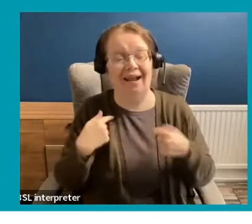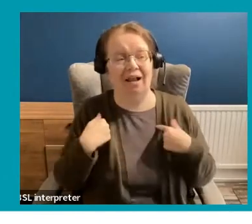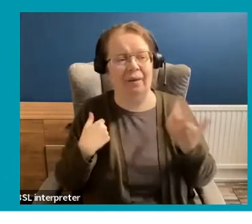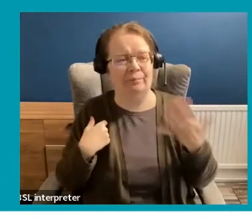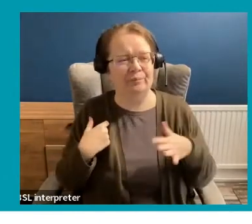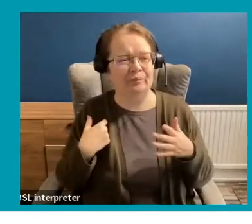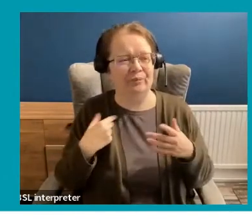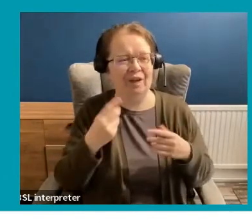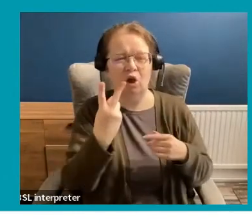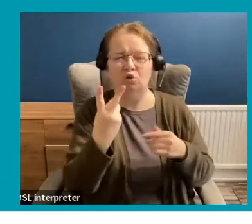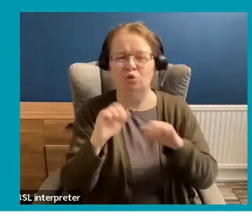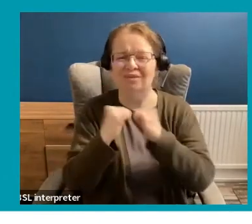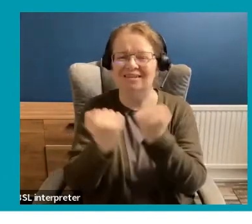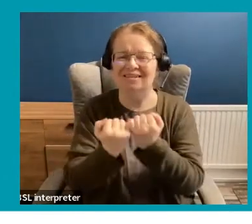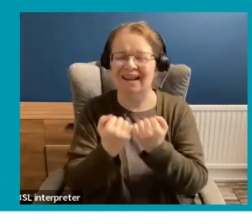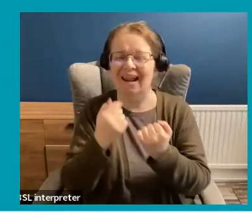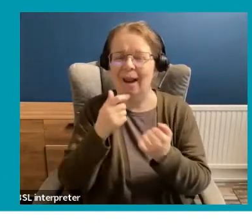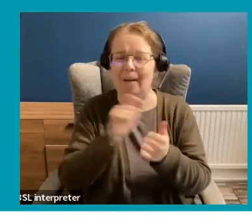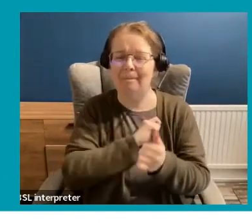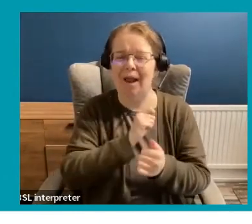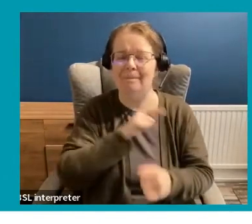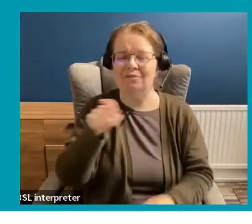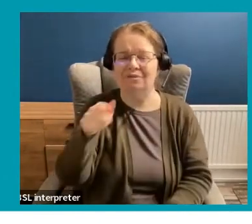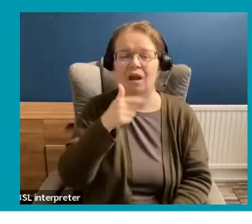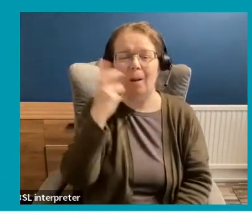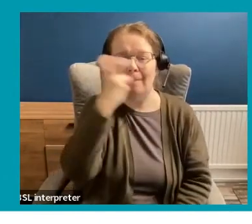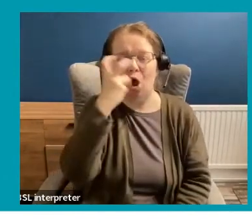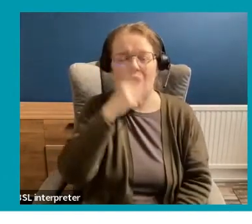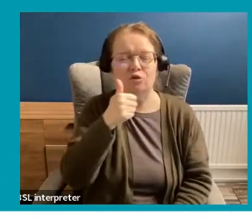team members who are blind and need to screen readers is